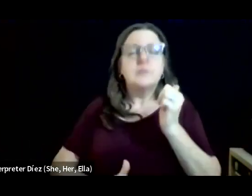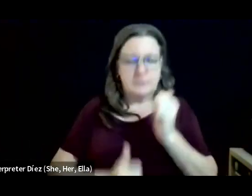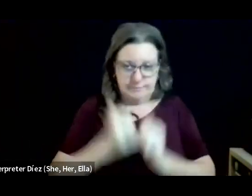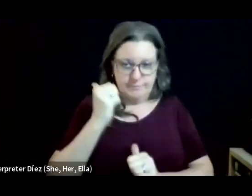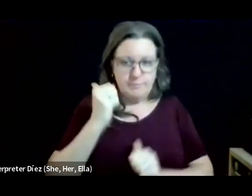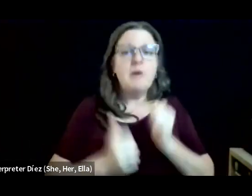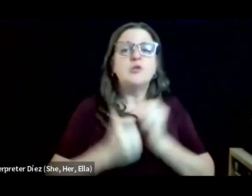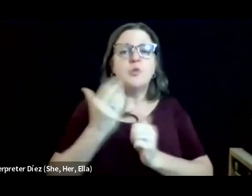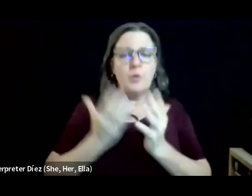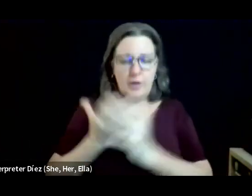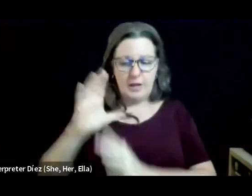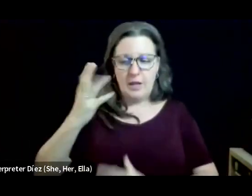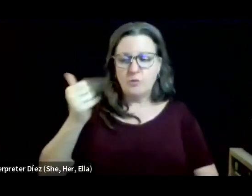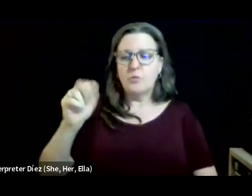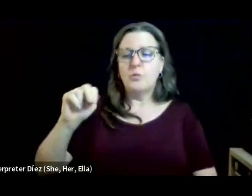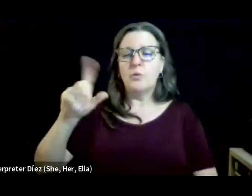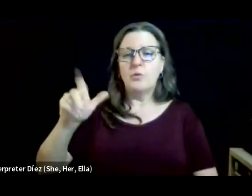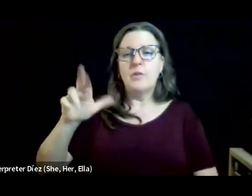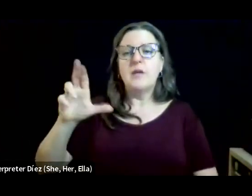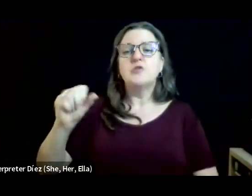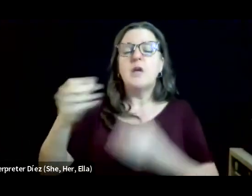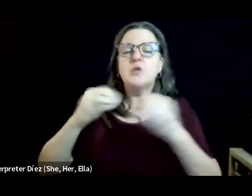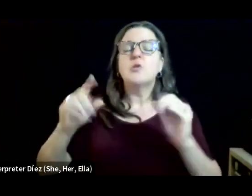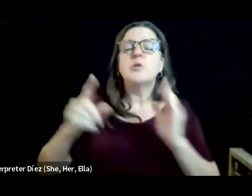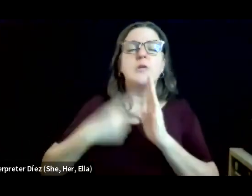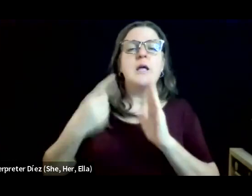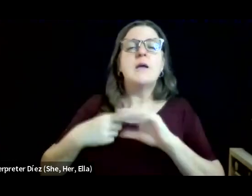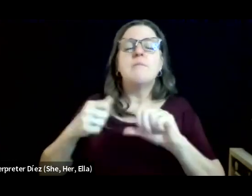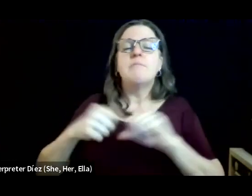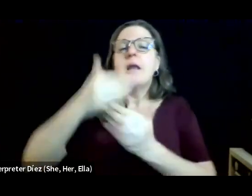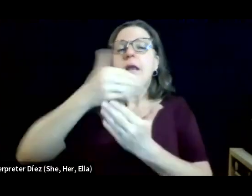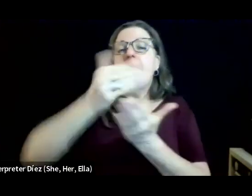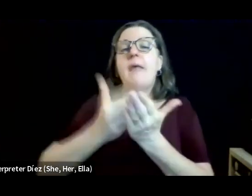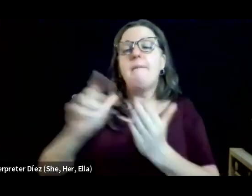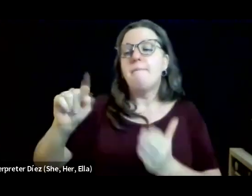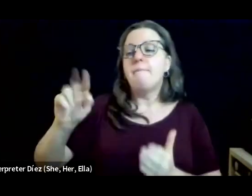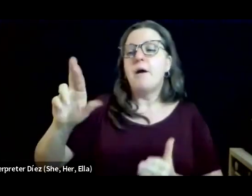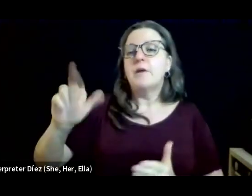Sometimes they'll put in the Budget Trailer Bill how to be allocated.